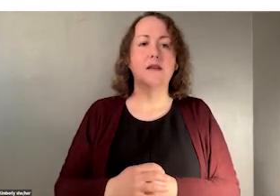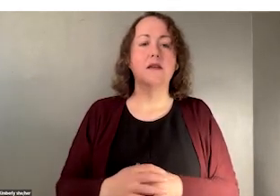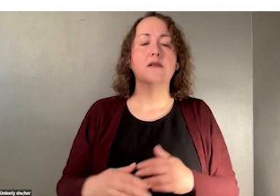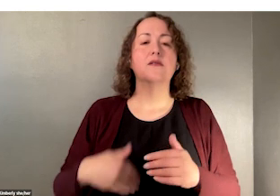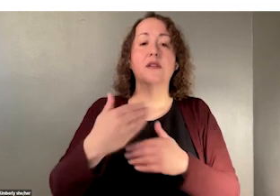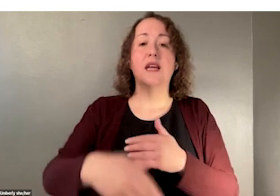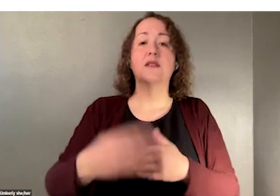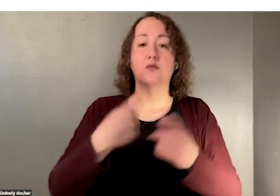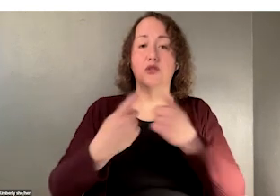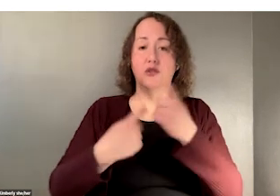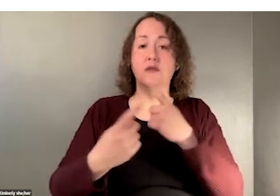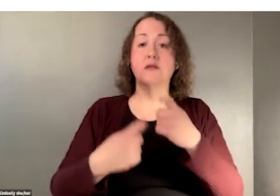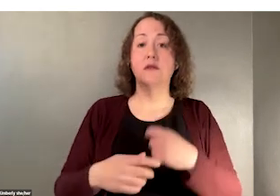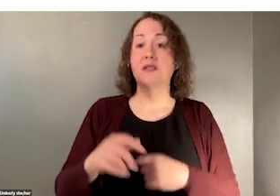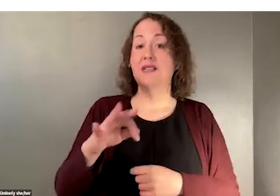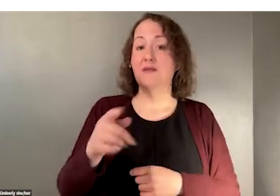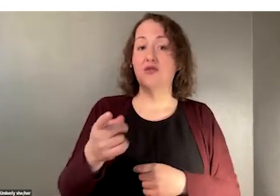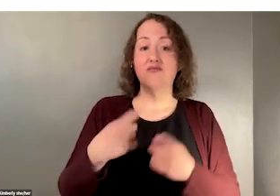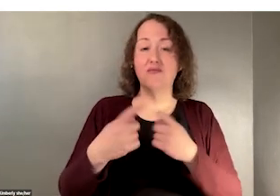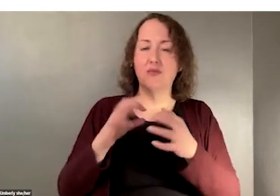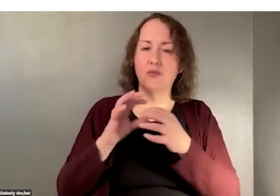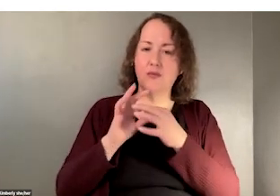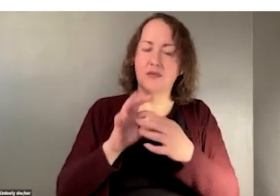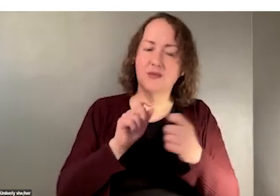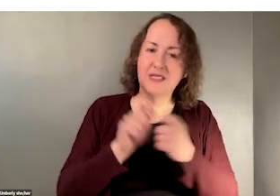If you do have any questions, or program-specific or panel-related questions,